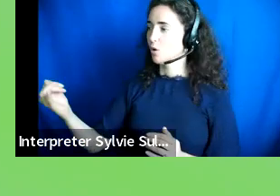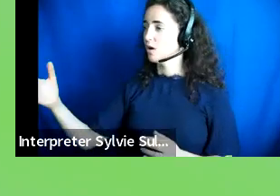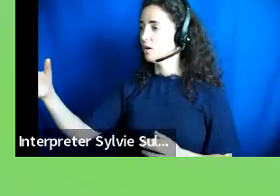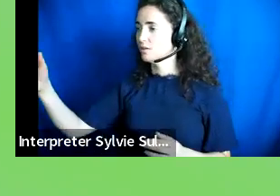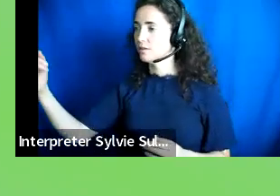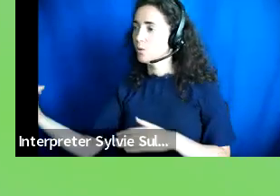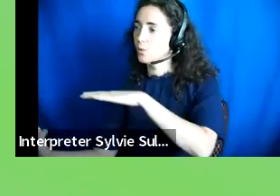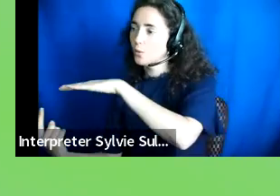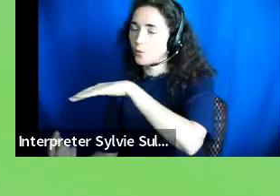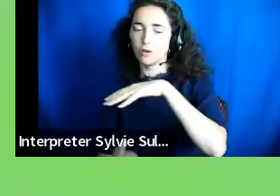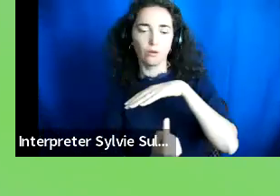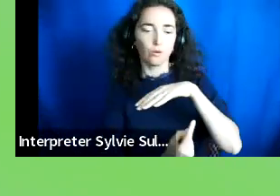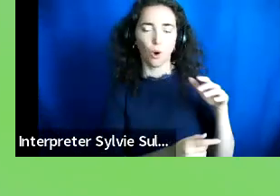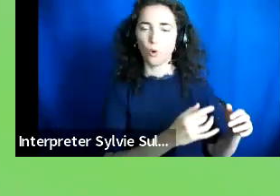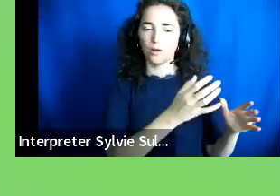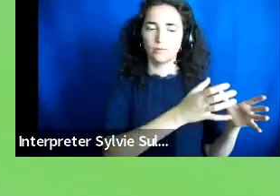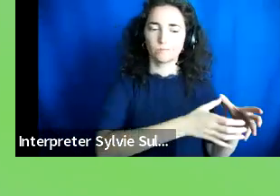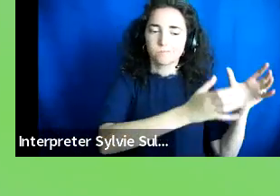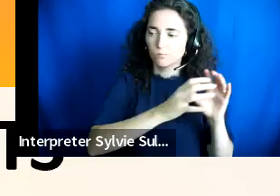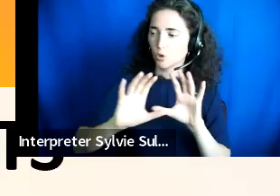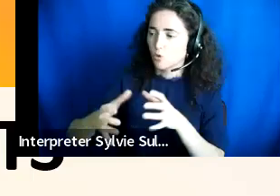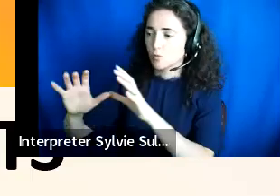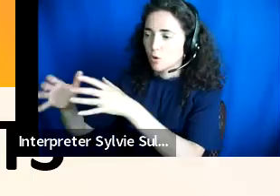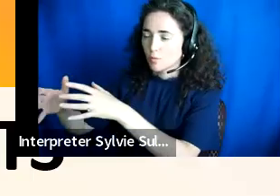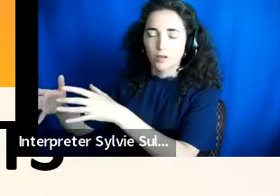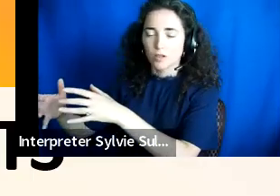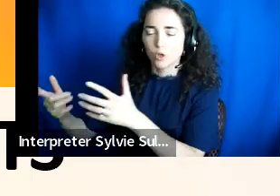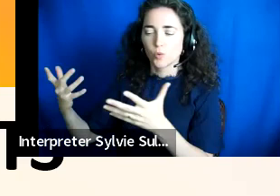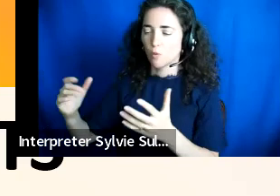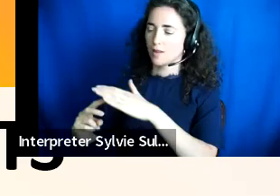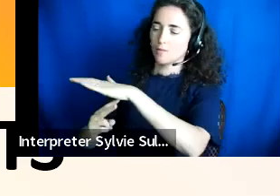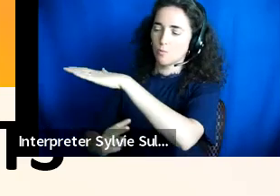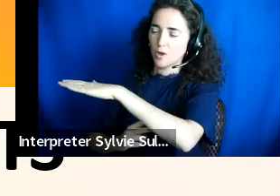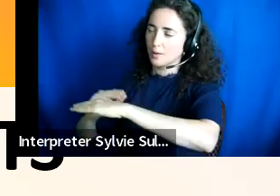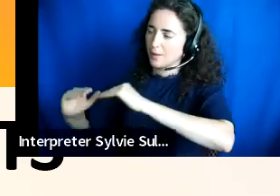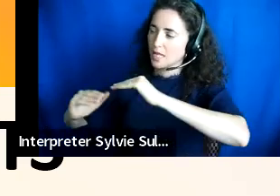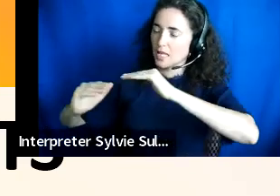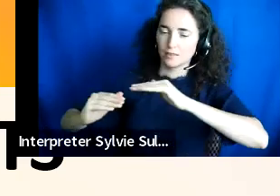So we talked about the certain things are required because it's a national program.